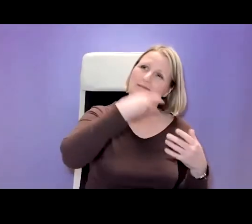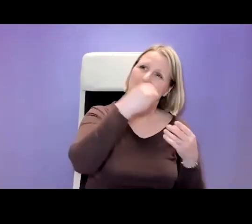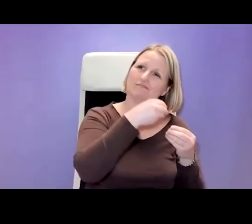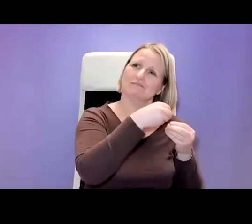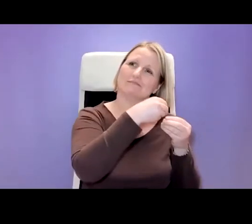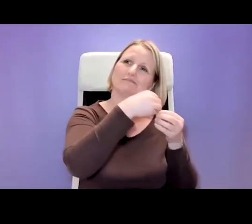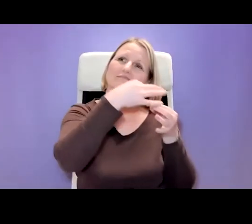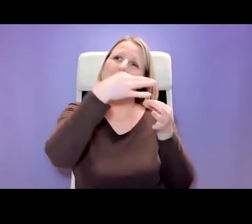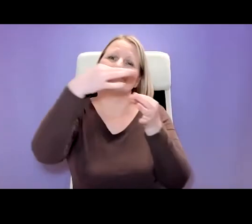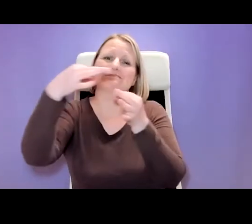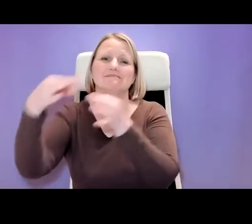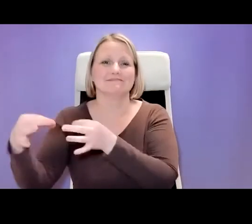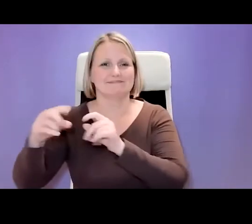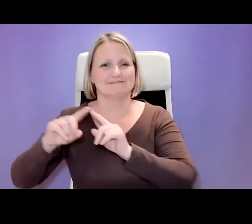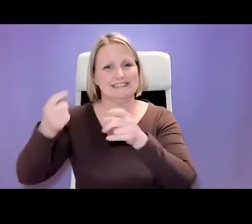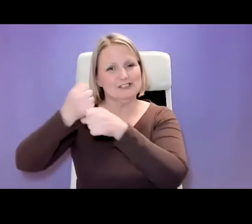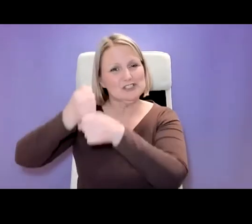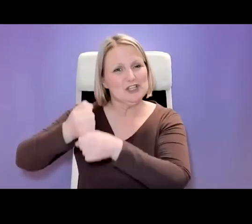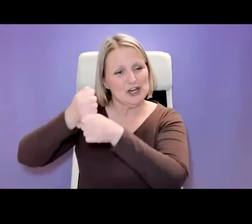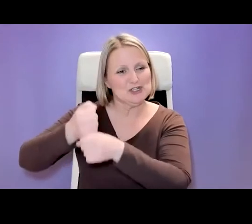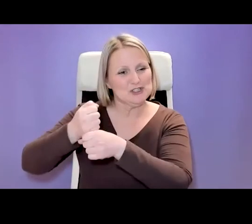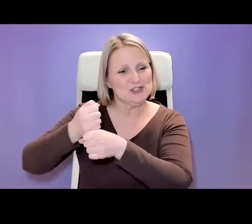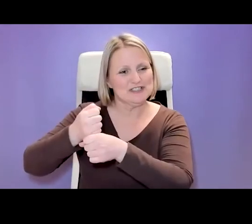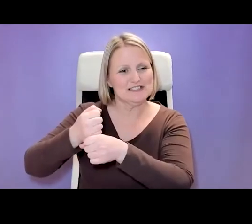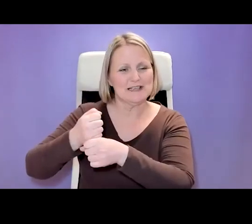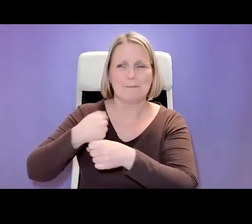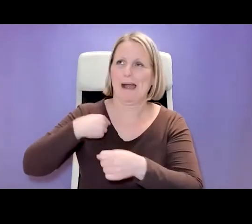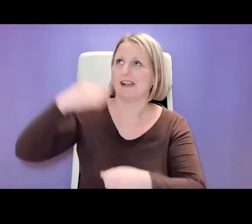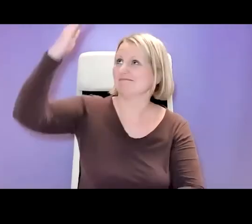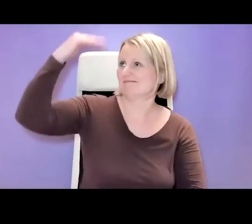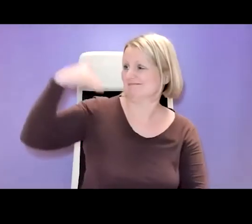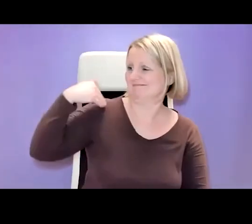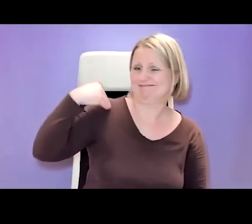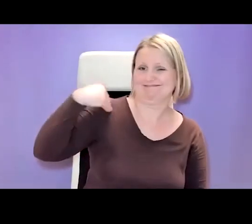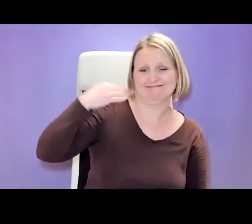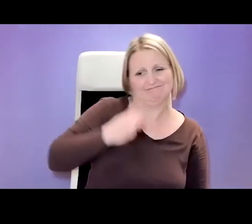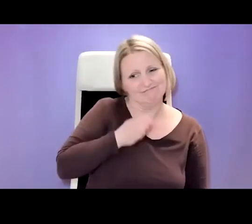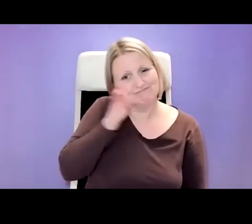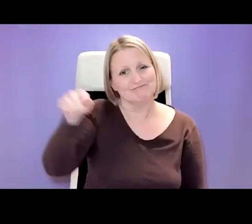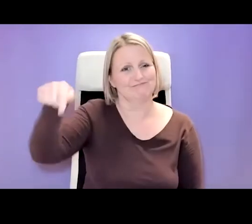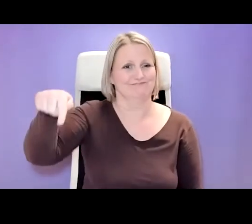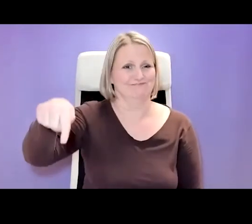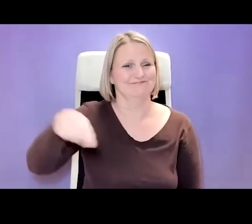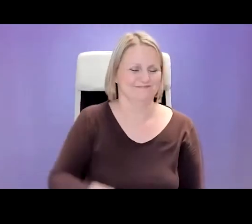And only began to consider this point now that we've been in another church for a while, where he's suddenly acts differently.